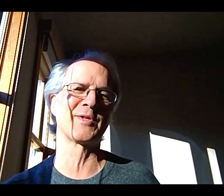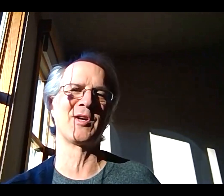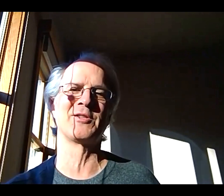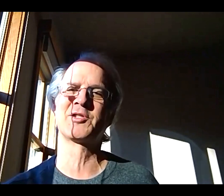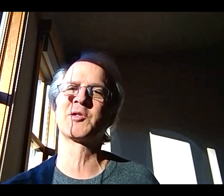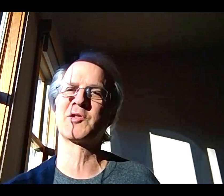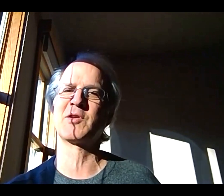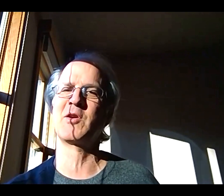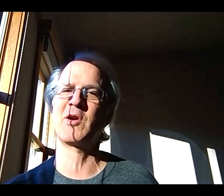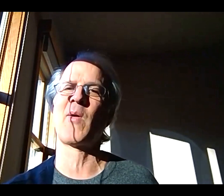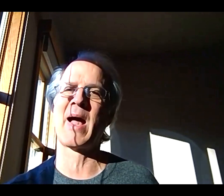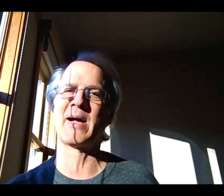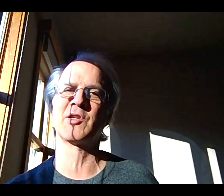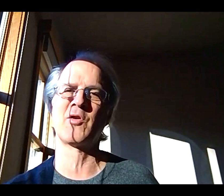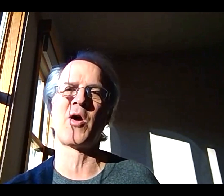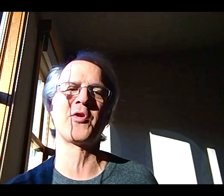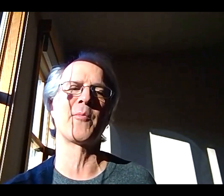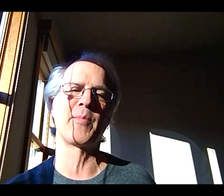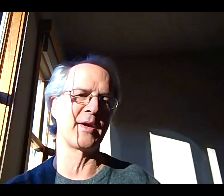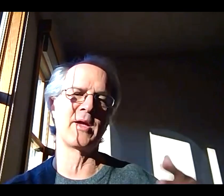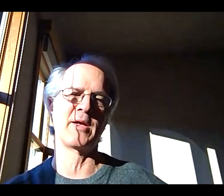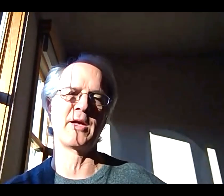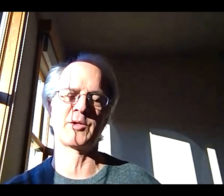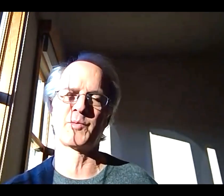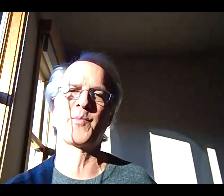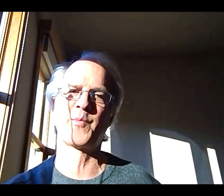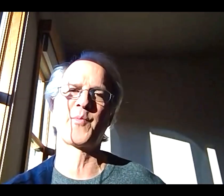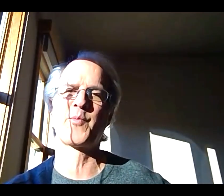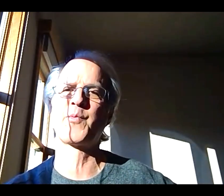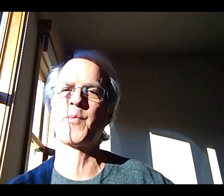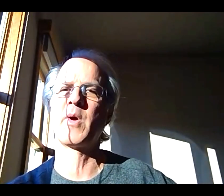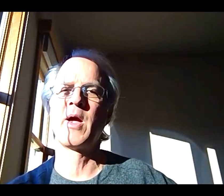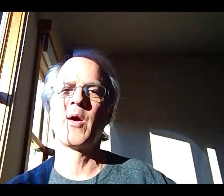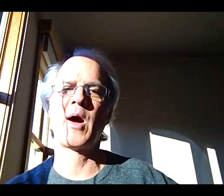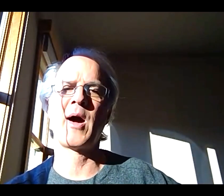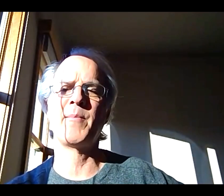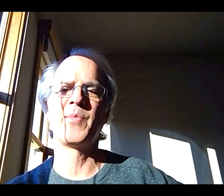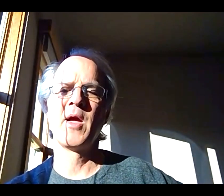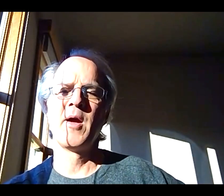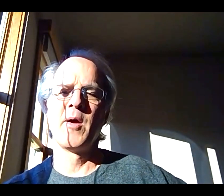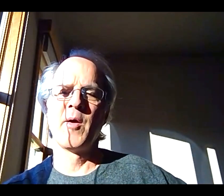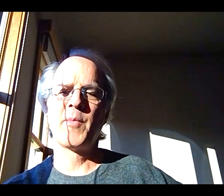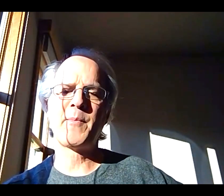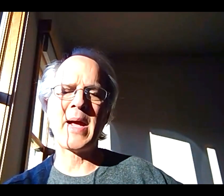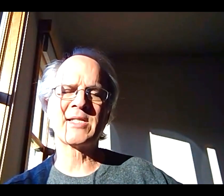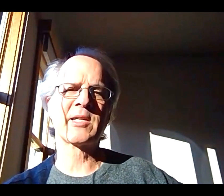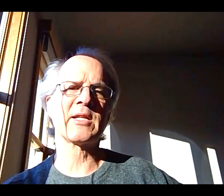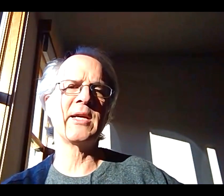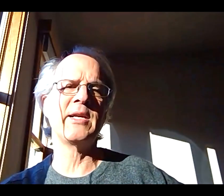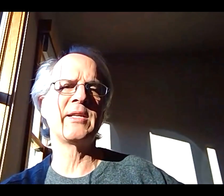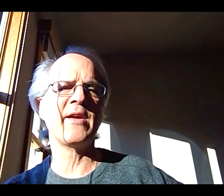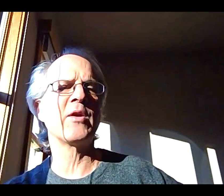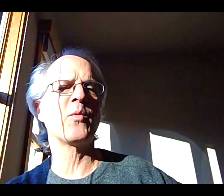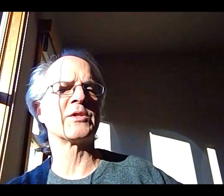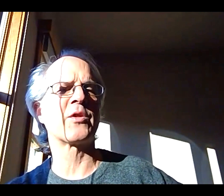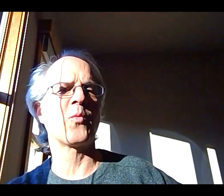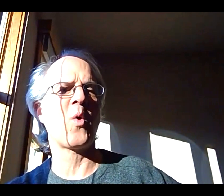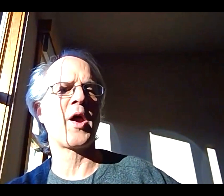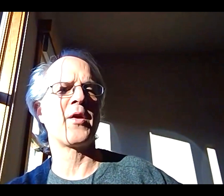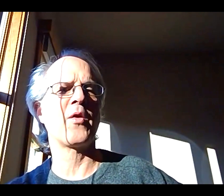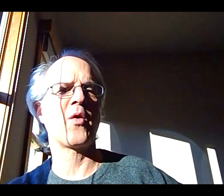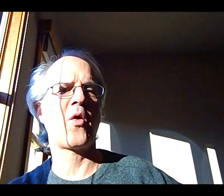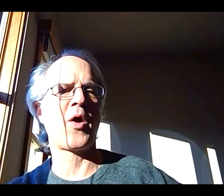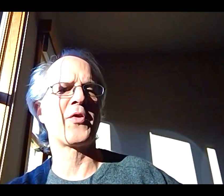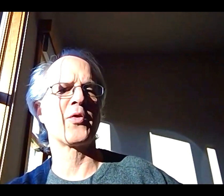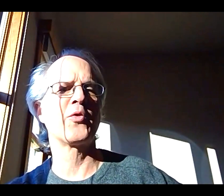results, you know, as an author. But, basically, Deevy was the one author who